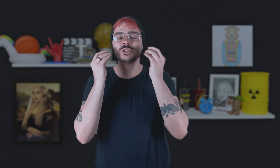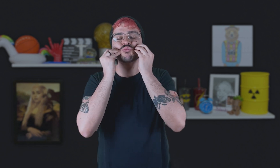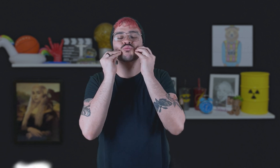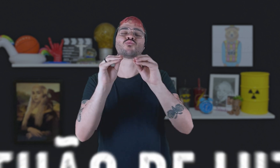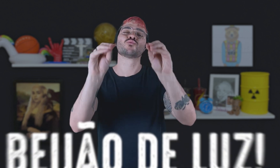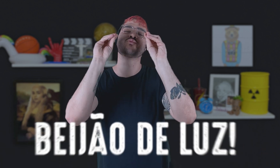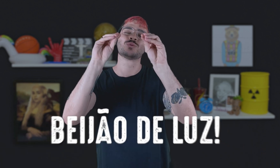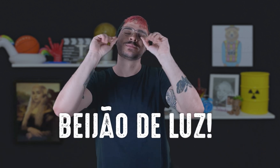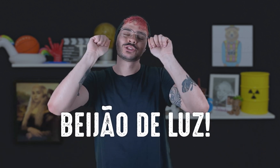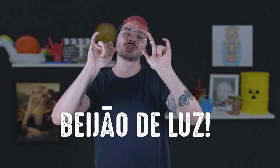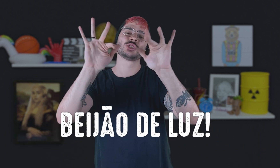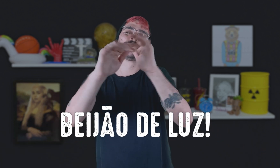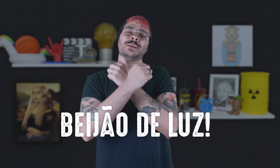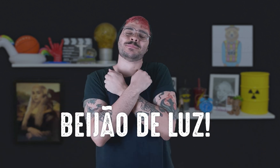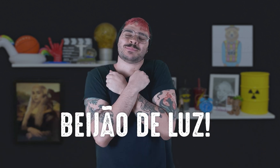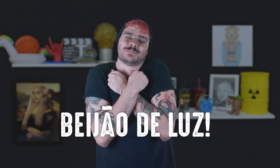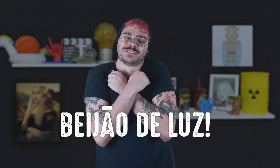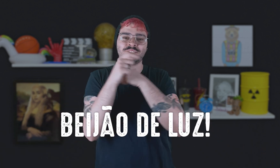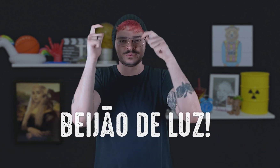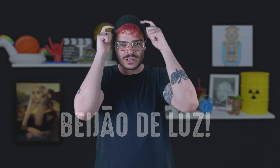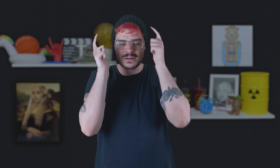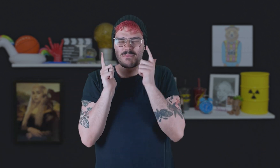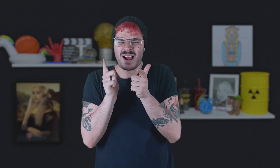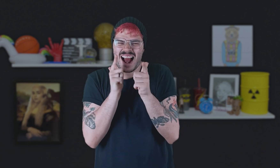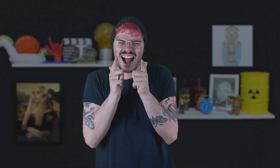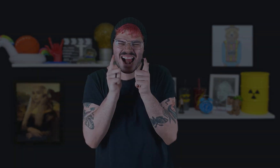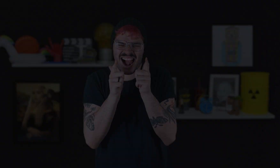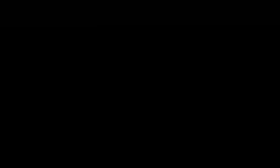A kiss of light to the warrior bear!